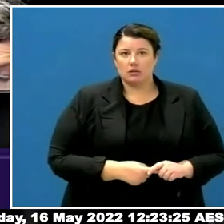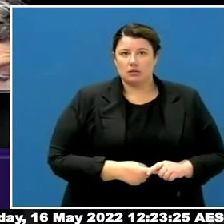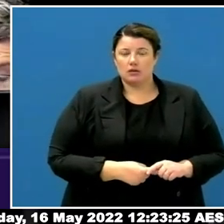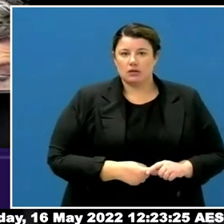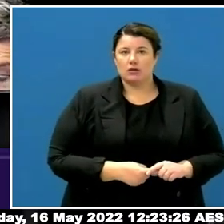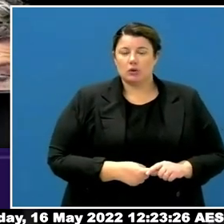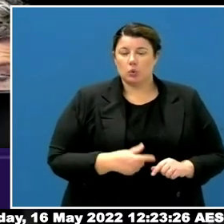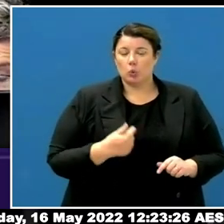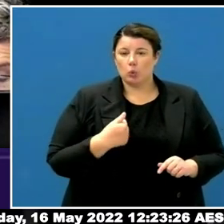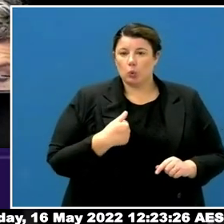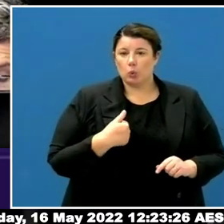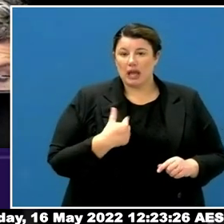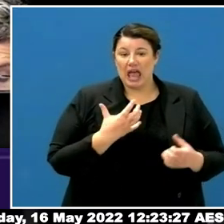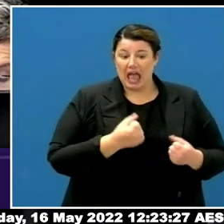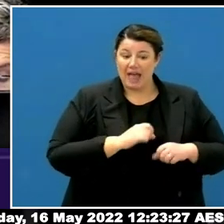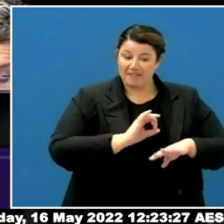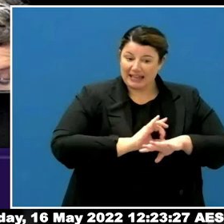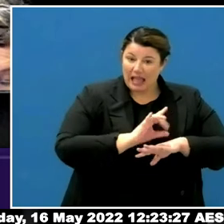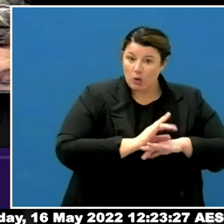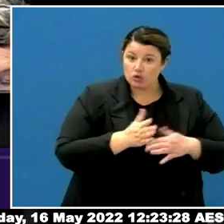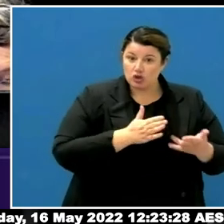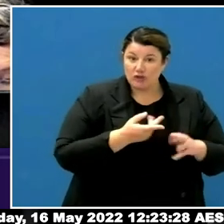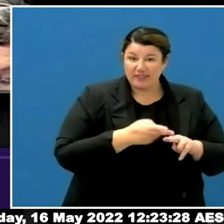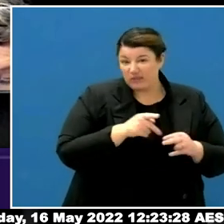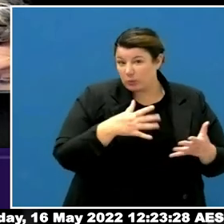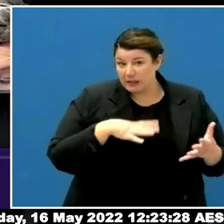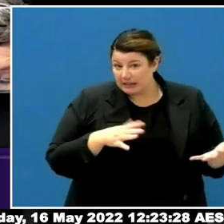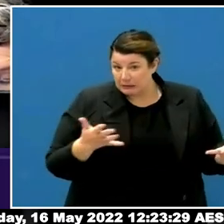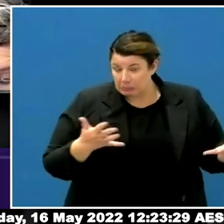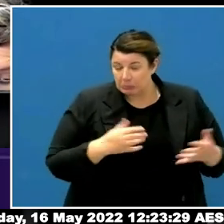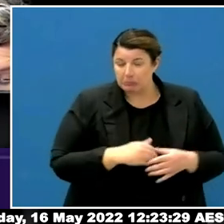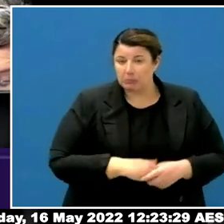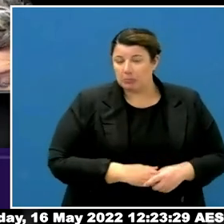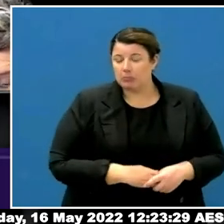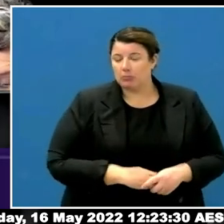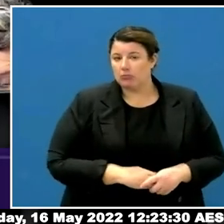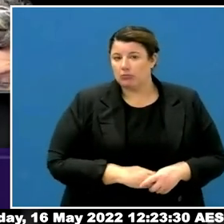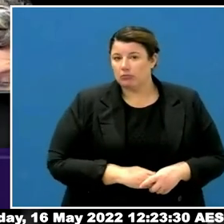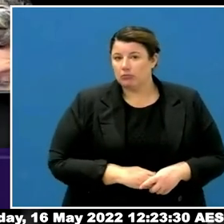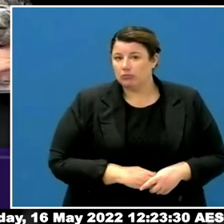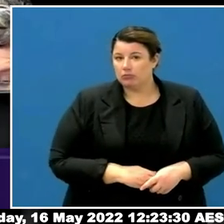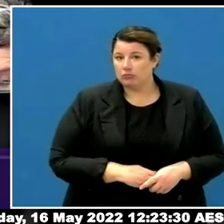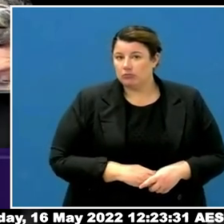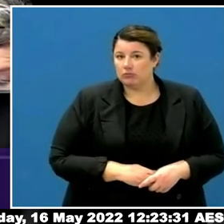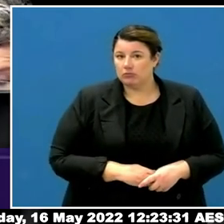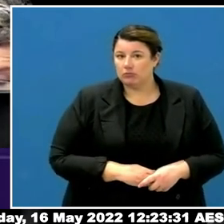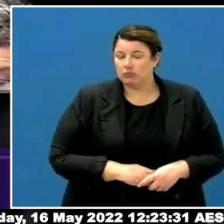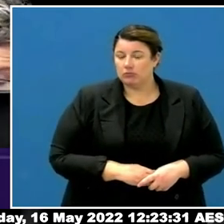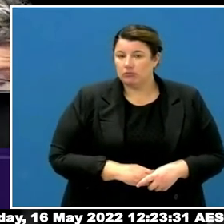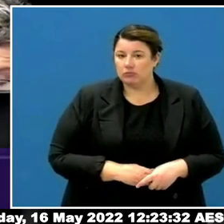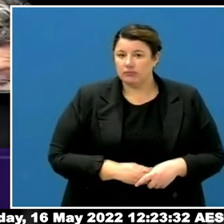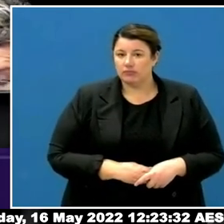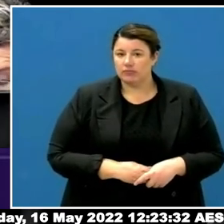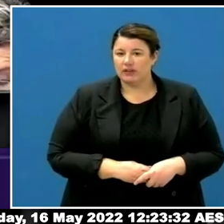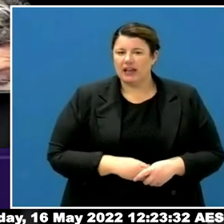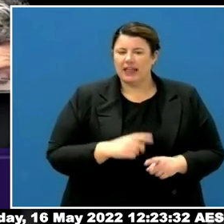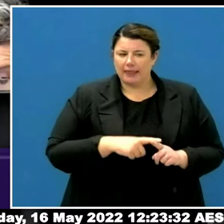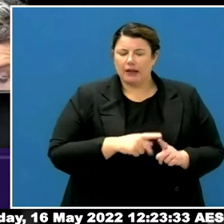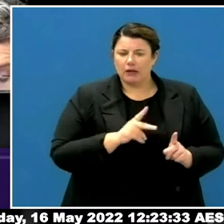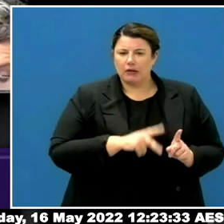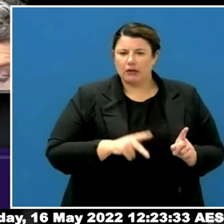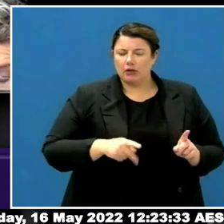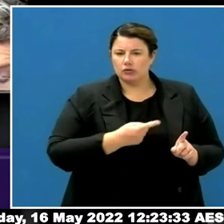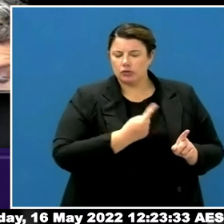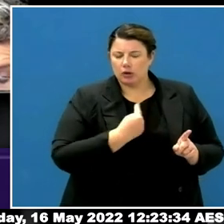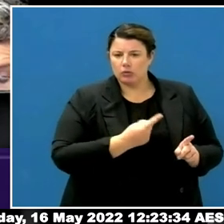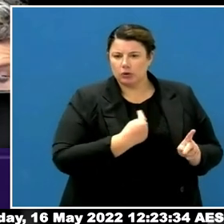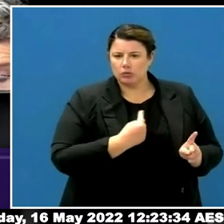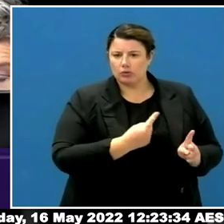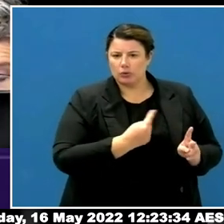We have counsellor service if you need it", then repeatedly told me, "I stayed back late,